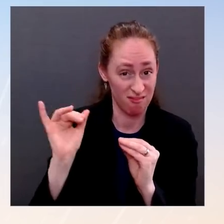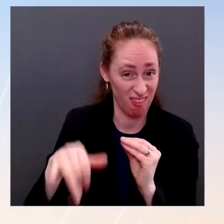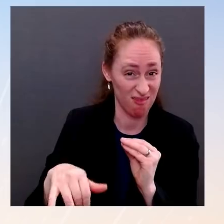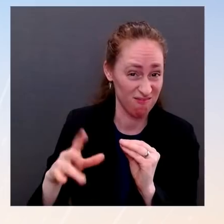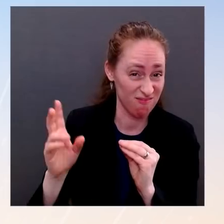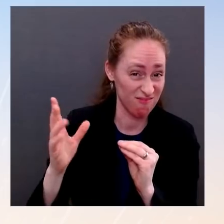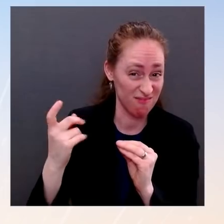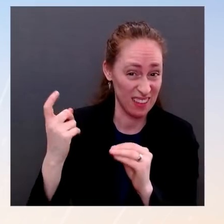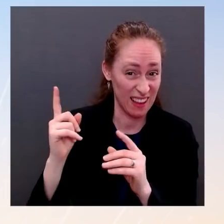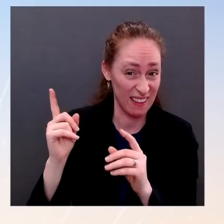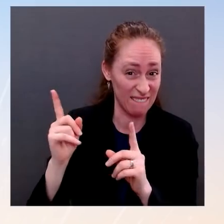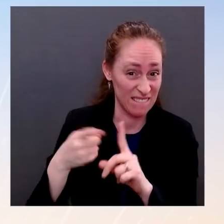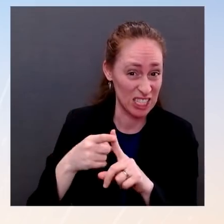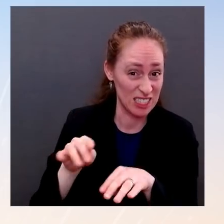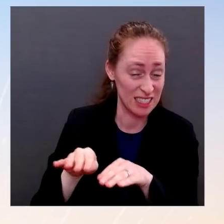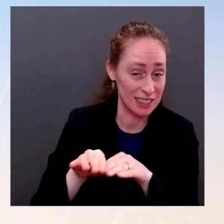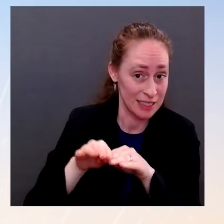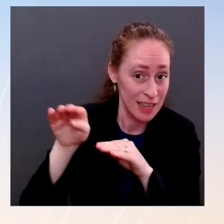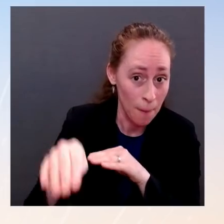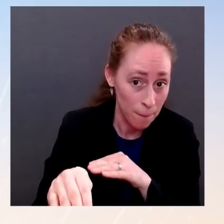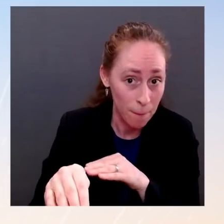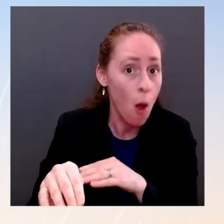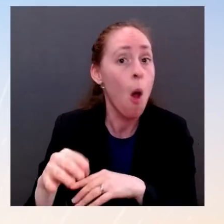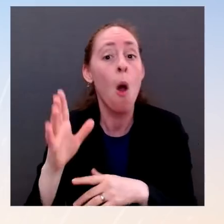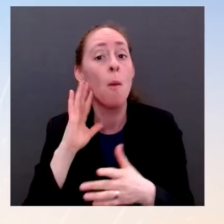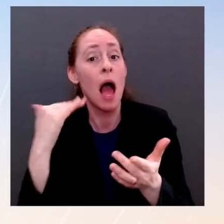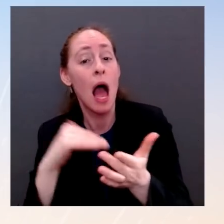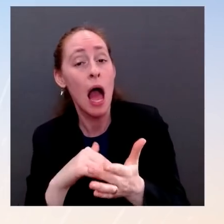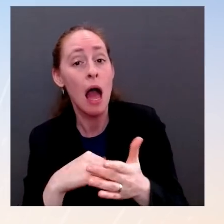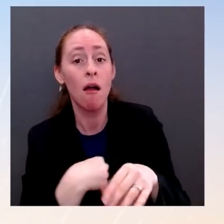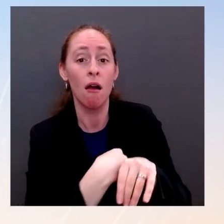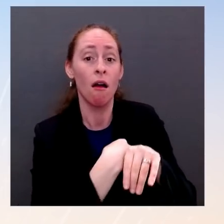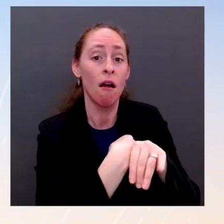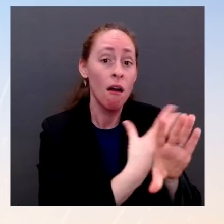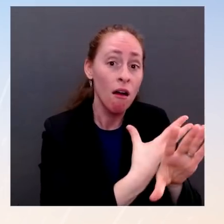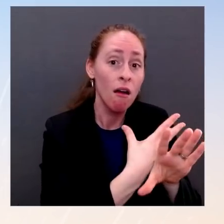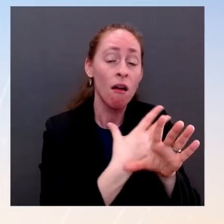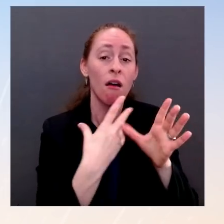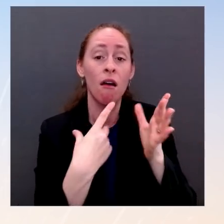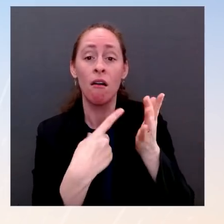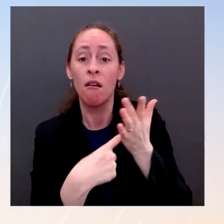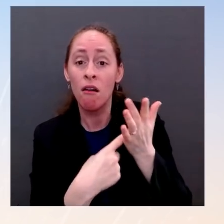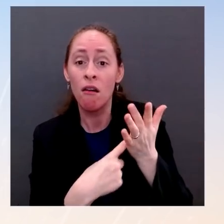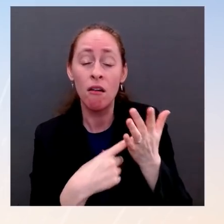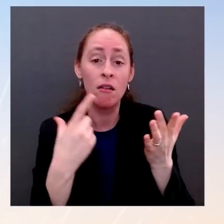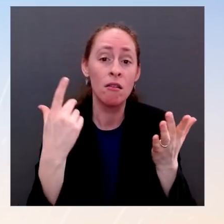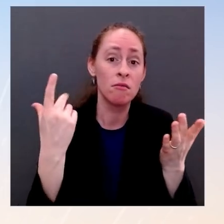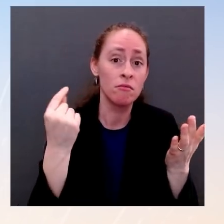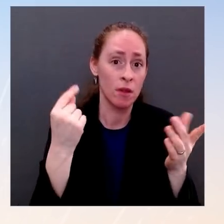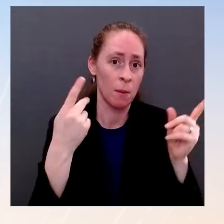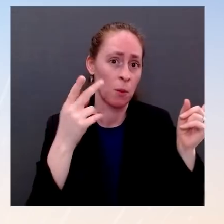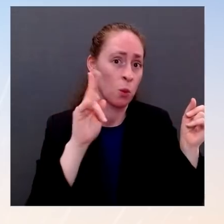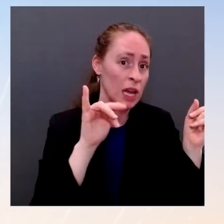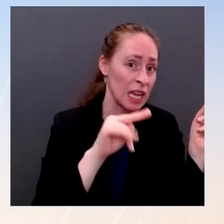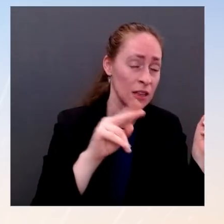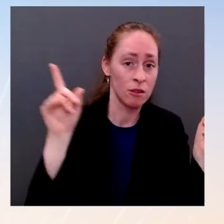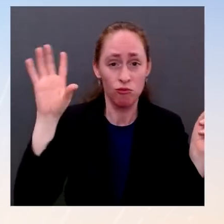Ms. Psaki: Well, I think where we are right now is that, you know, we are unclear -- we're ready to engage in diplomacy,